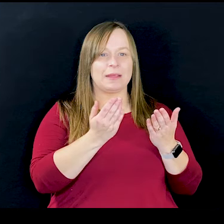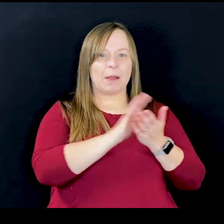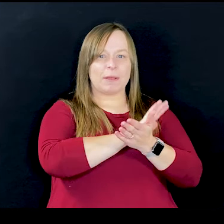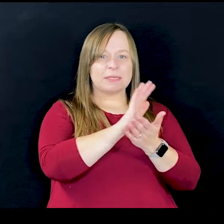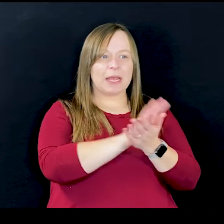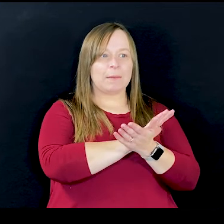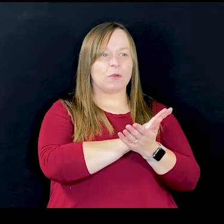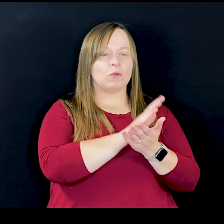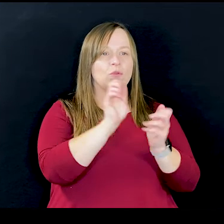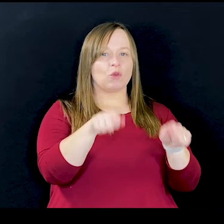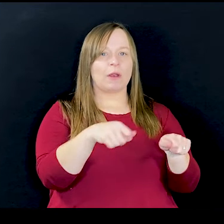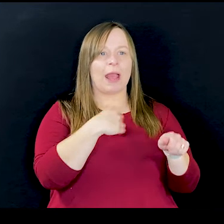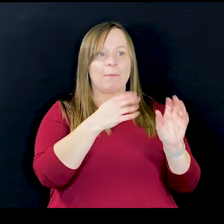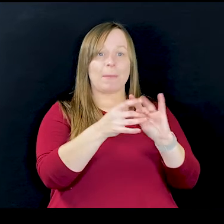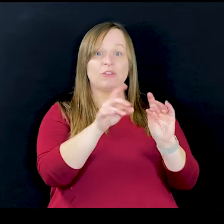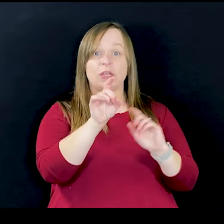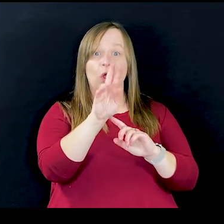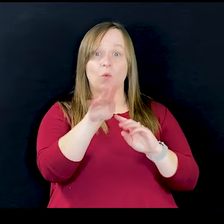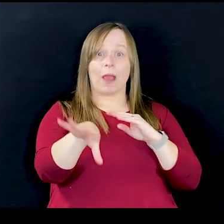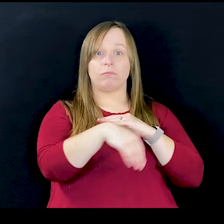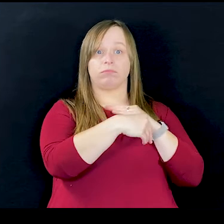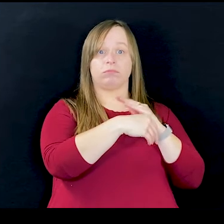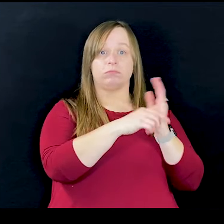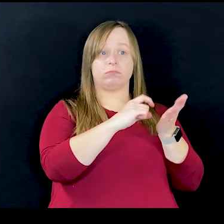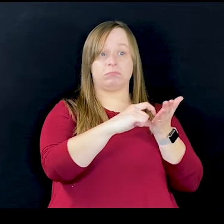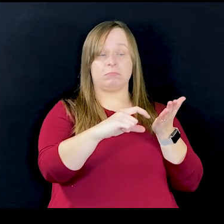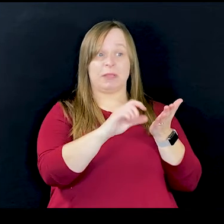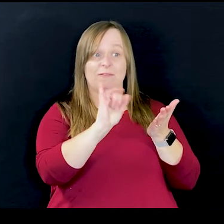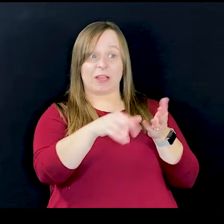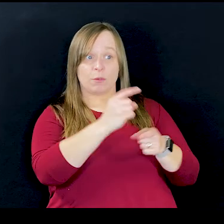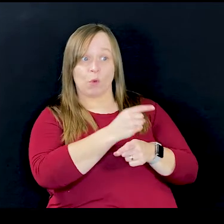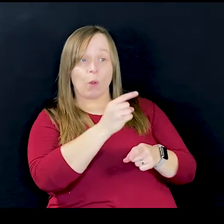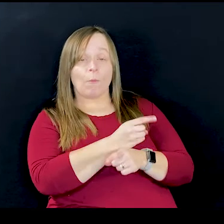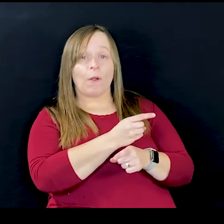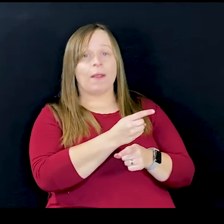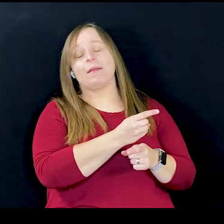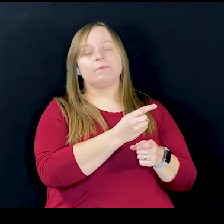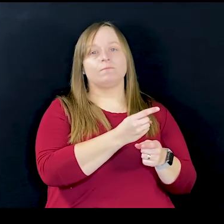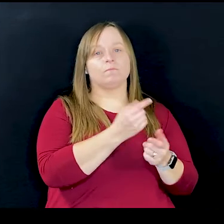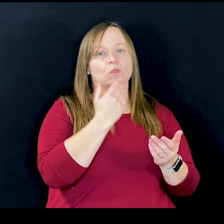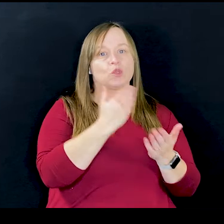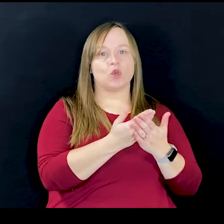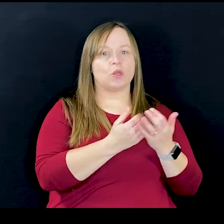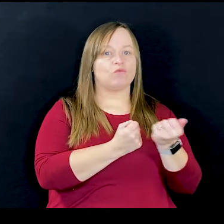that we circulate and have mentioned DRNY if that's appropriate, just because I think